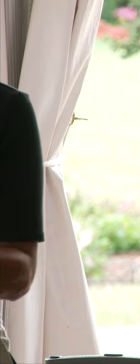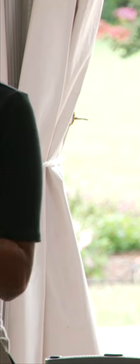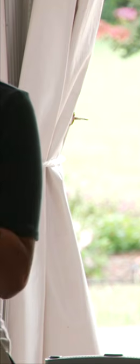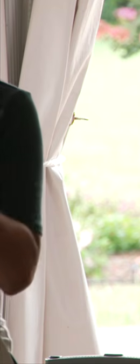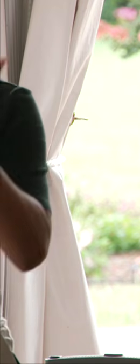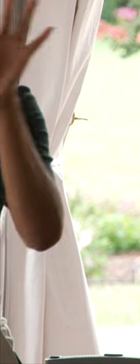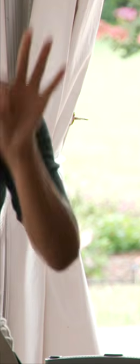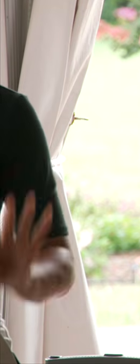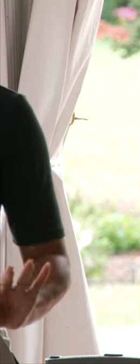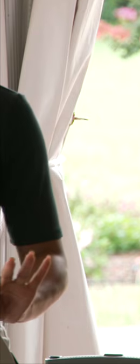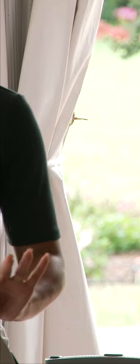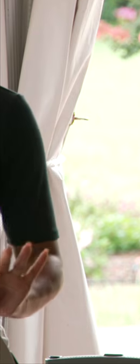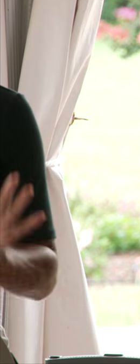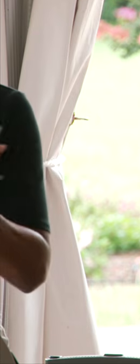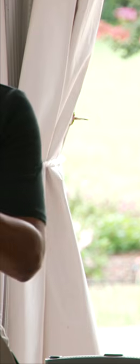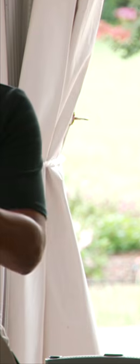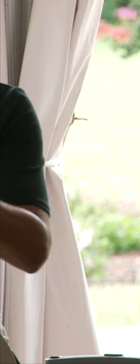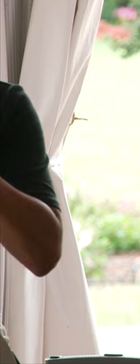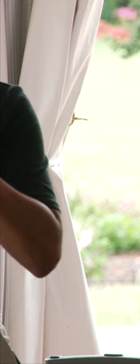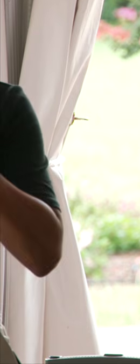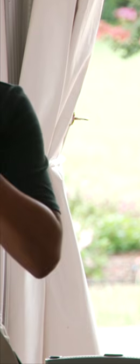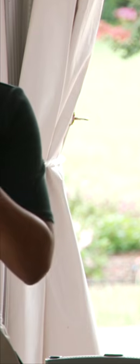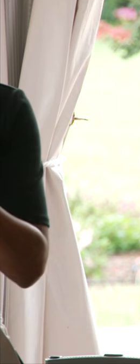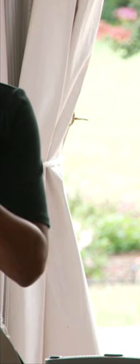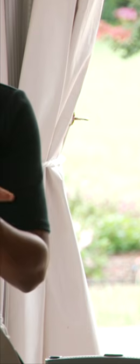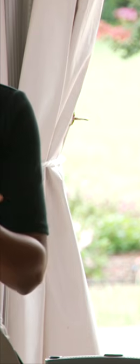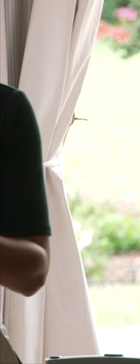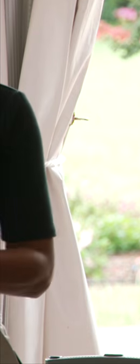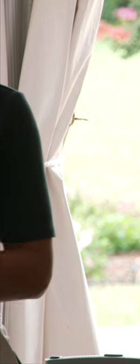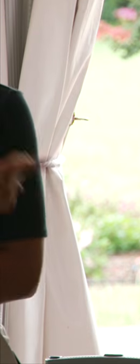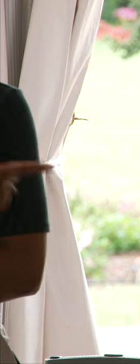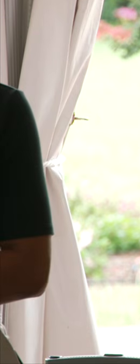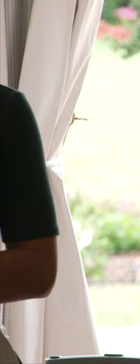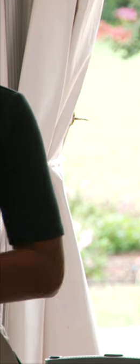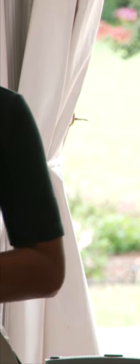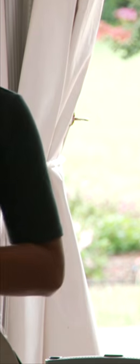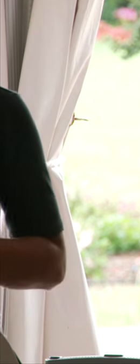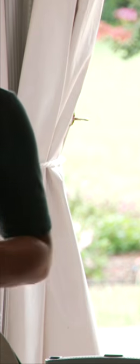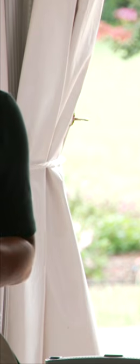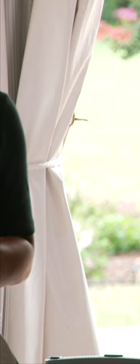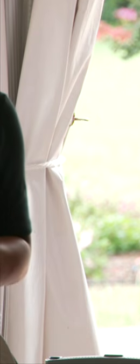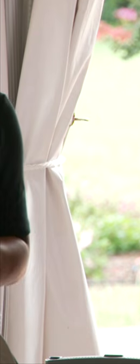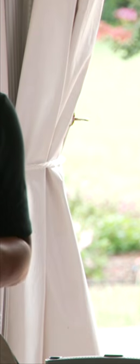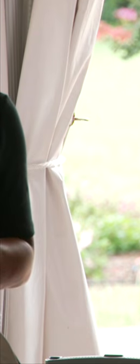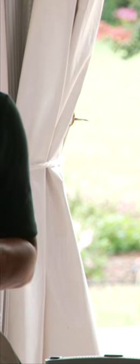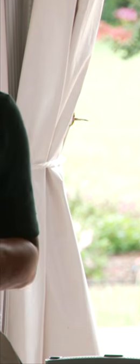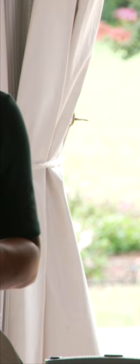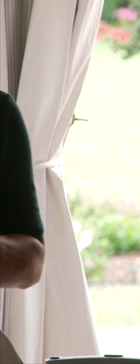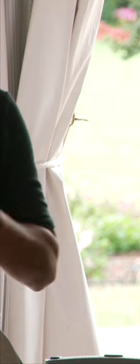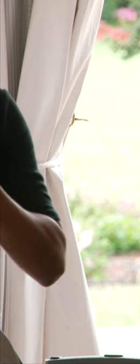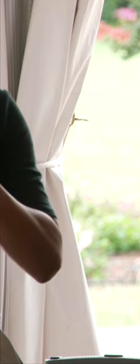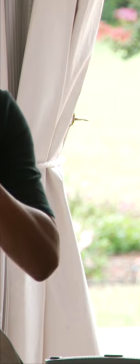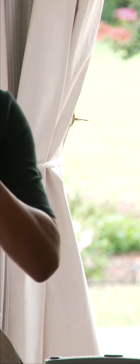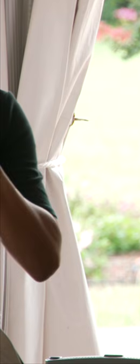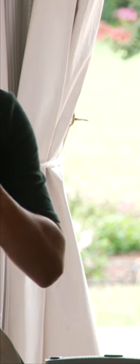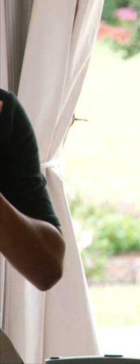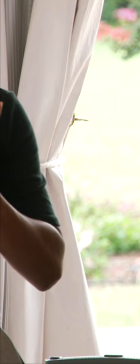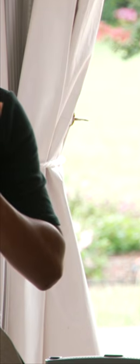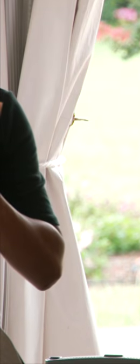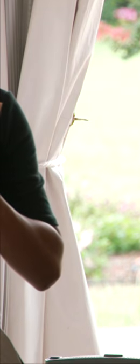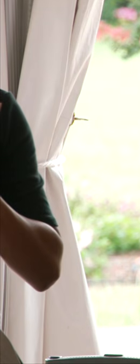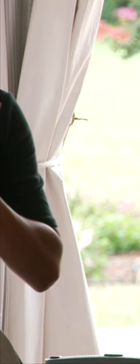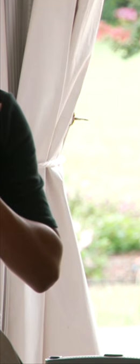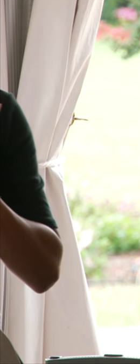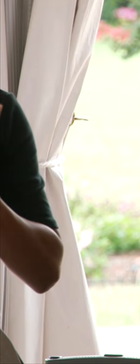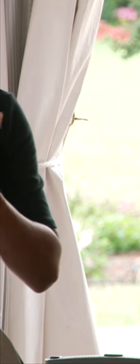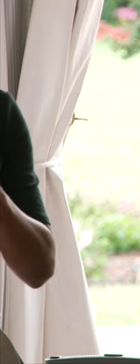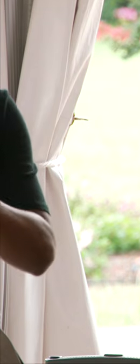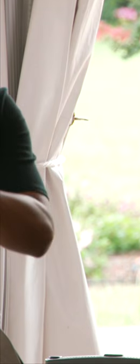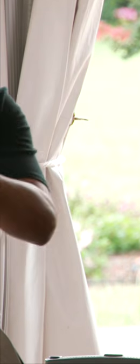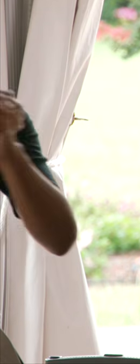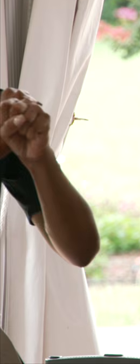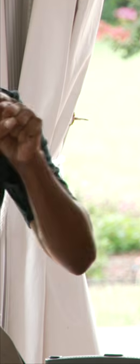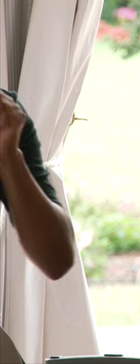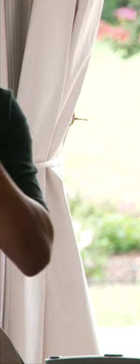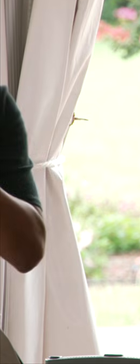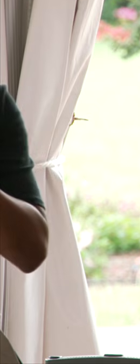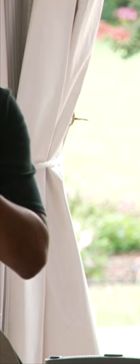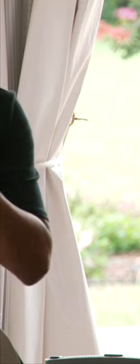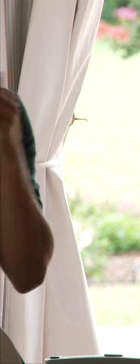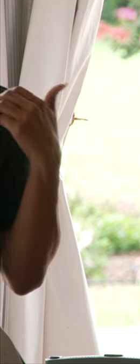must be signed by the patient. And every ethical guardrail in modern research exists because the